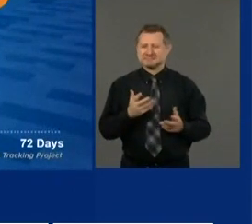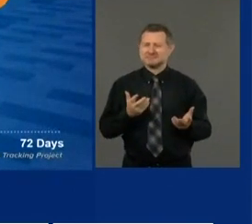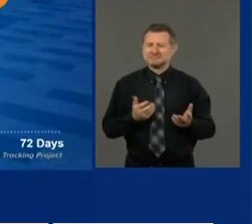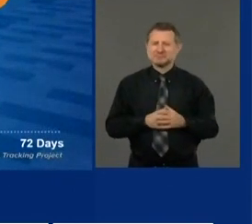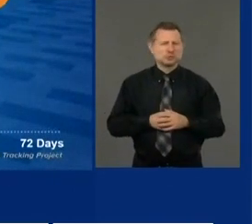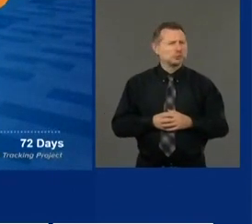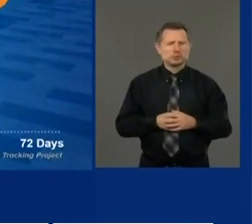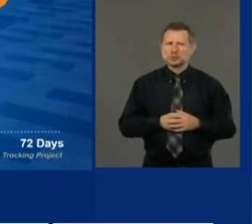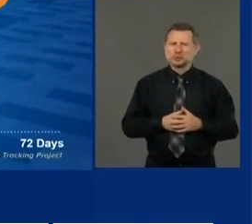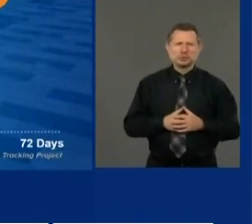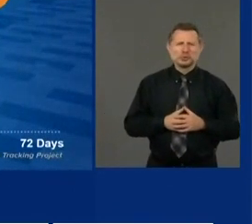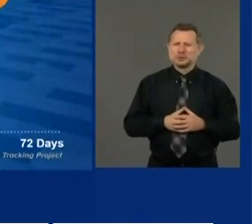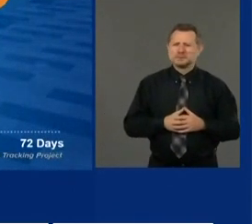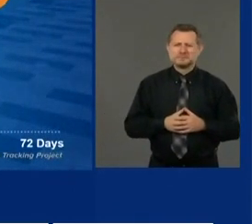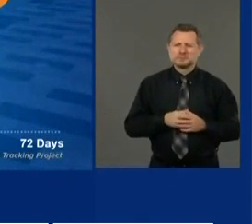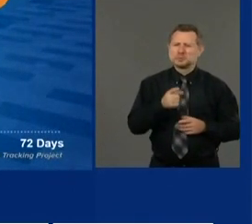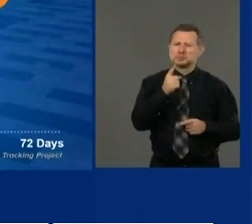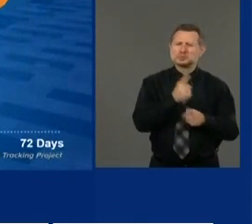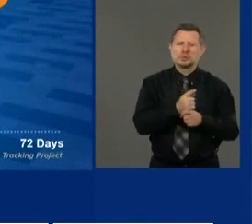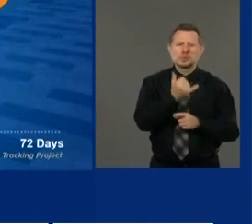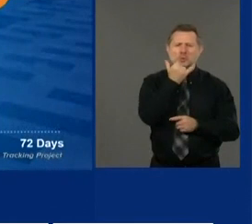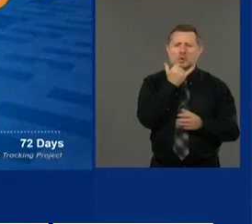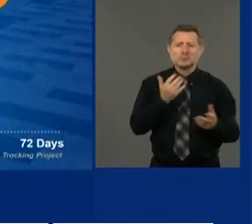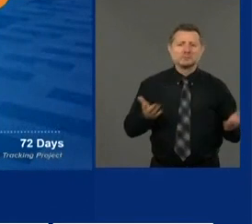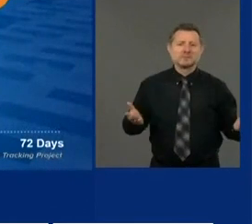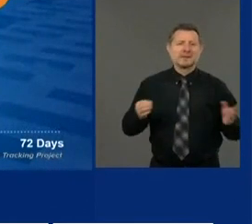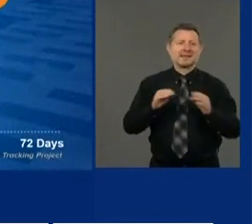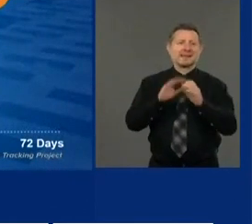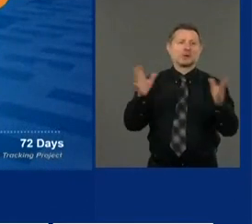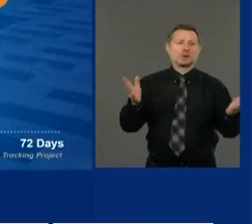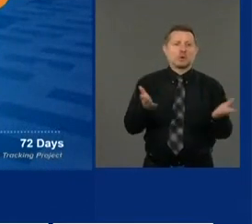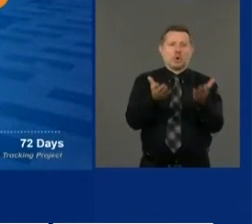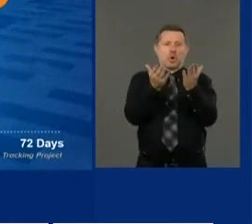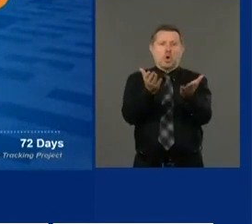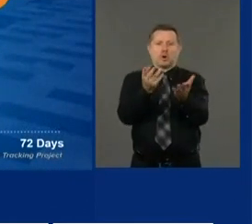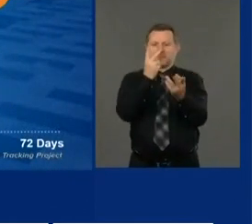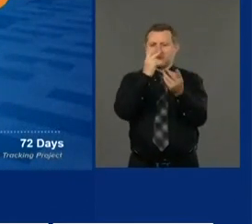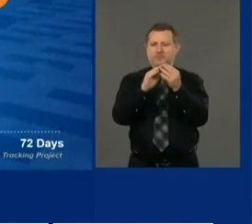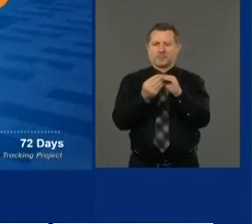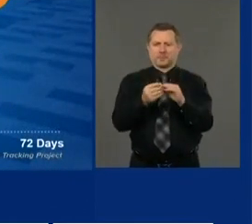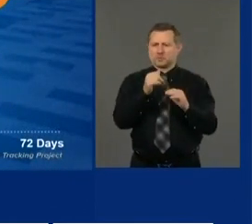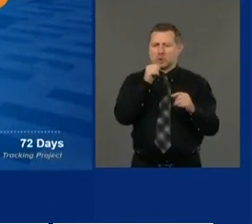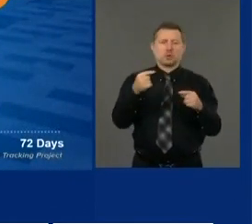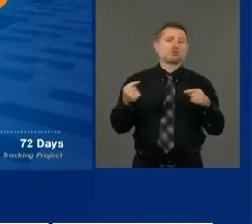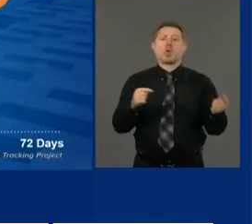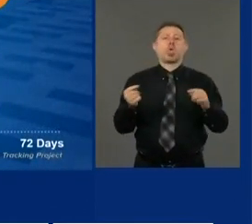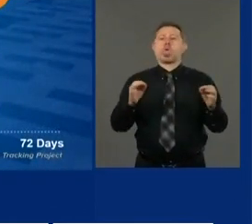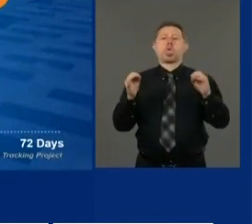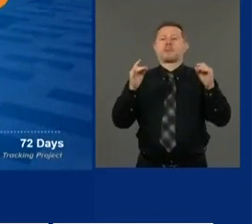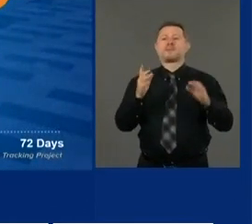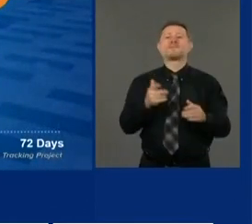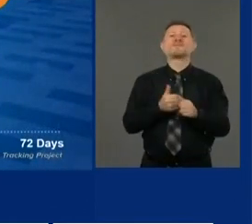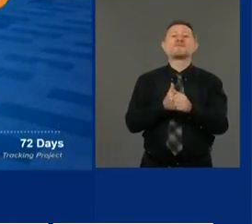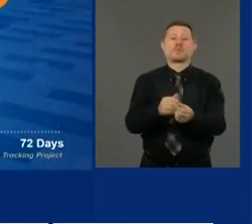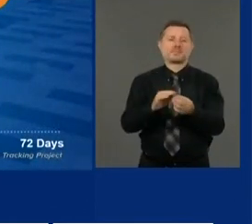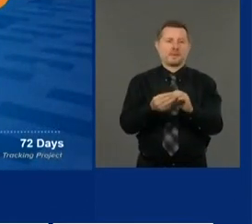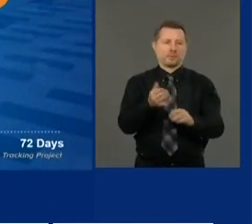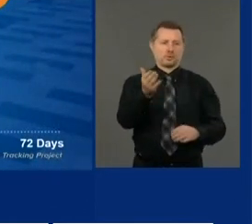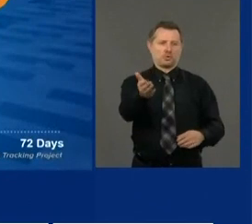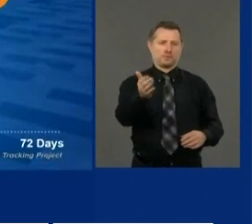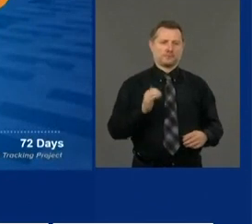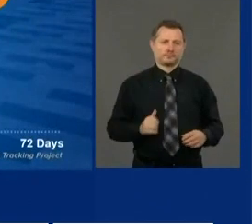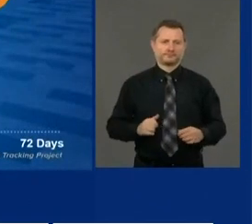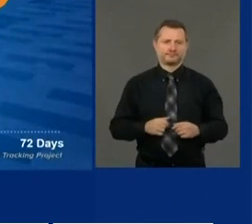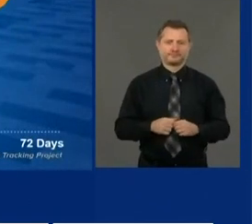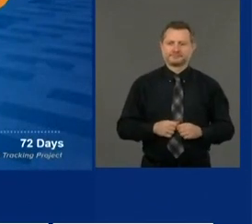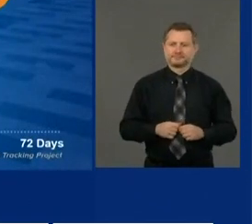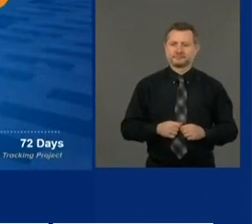FLORIDA IS UP 1300%.